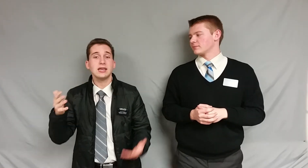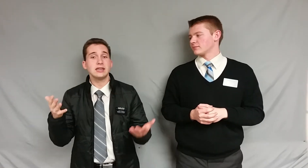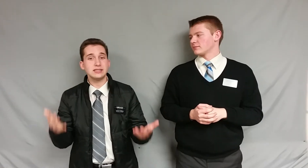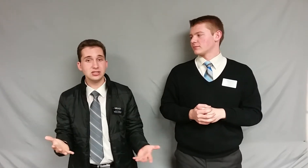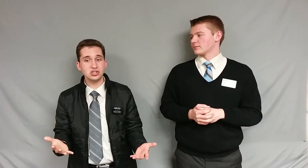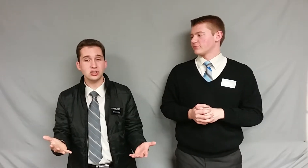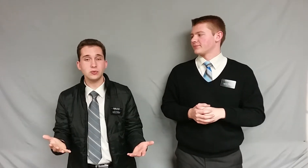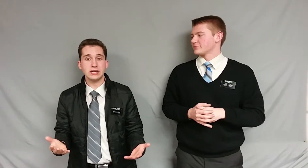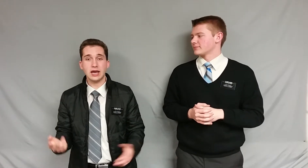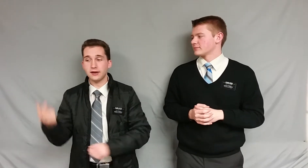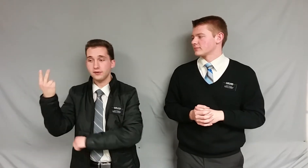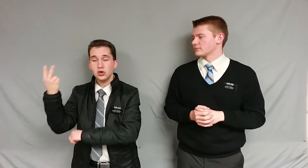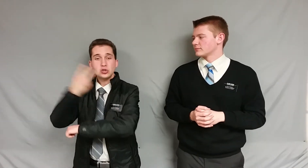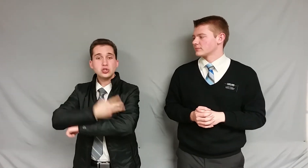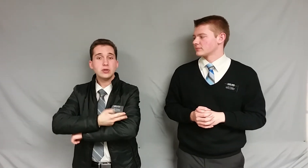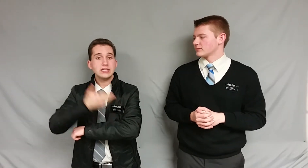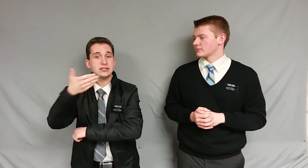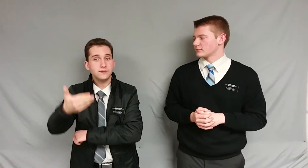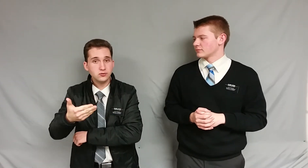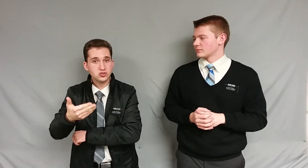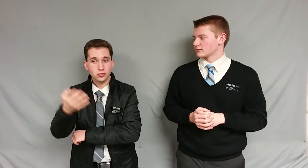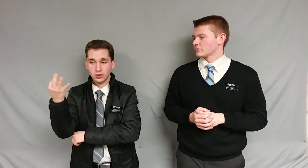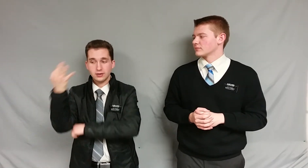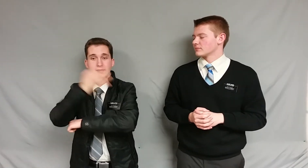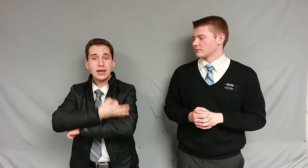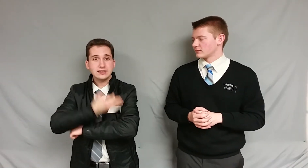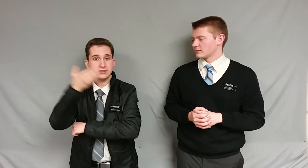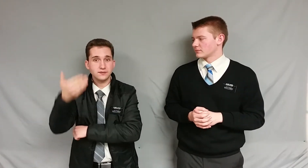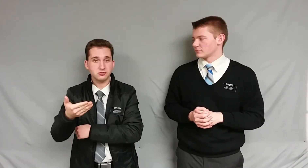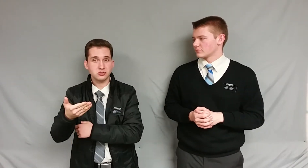In addition, we can have TWO-DAYS FORWARD or NINE-DAYS FORWARD.